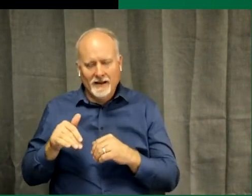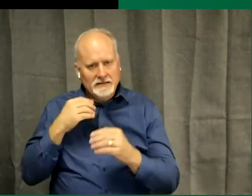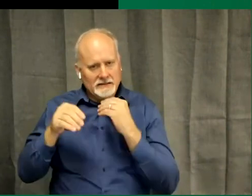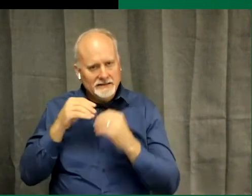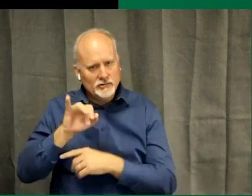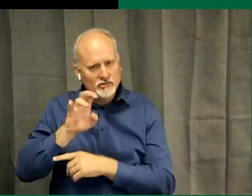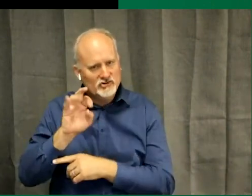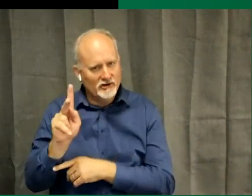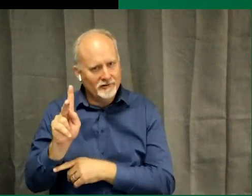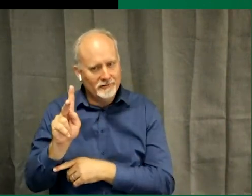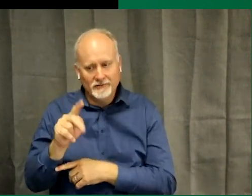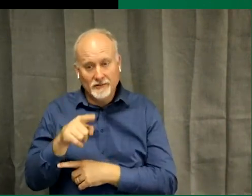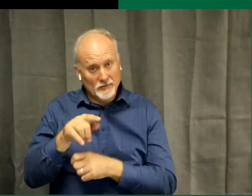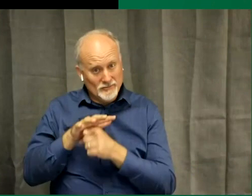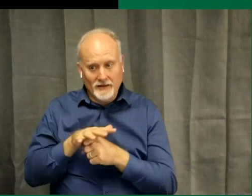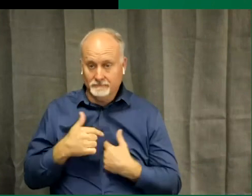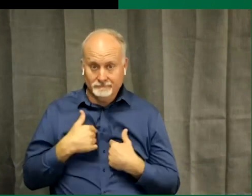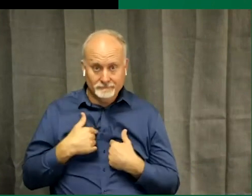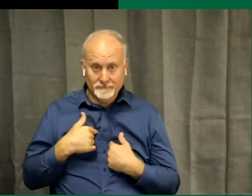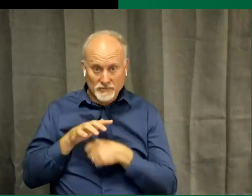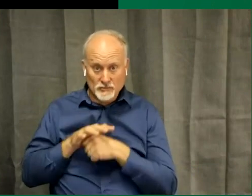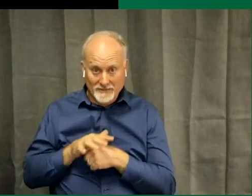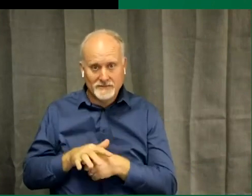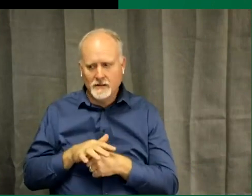when you're stressed out and i know myself when i'm stressed out my first thought is oh